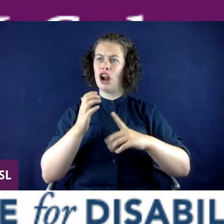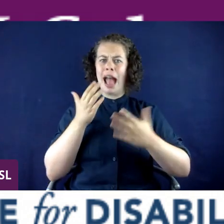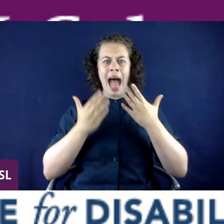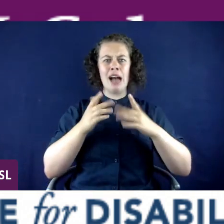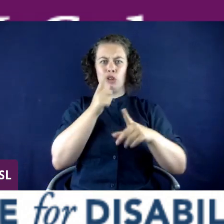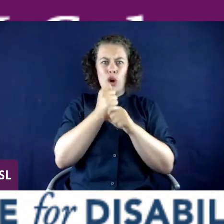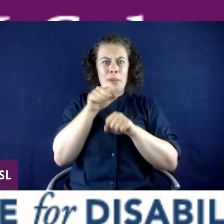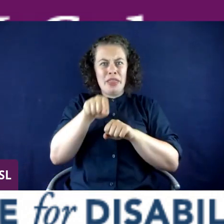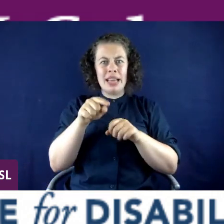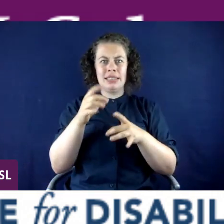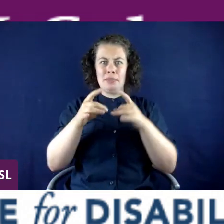Some very concrete things